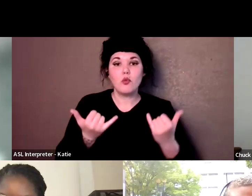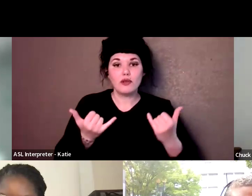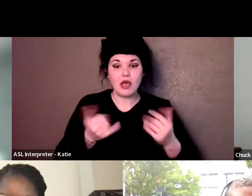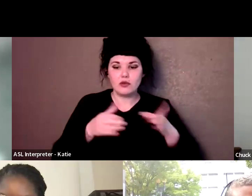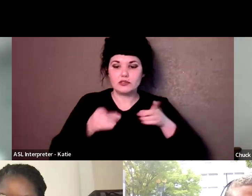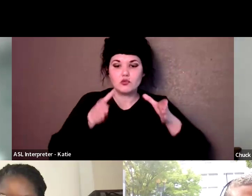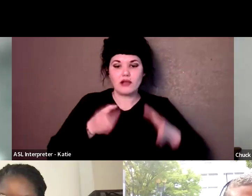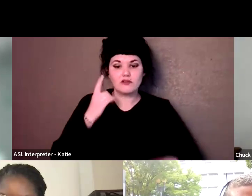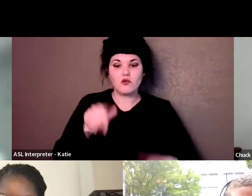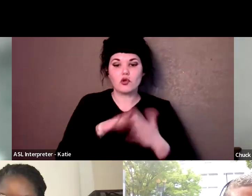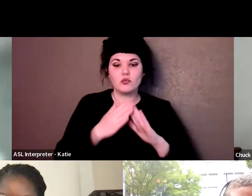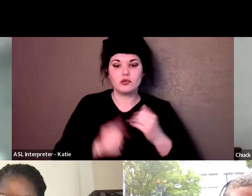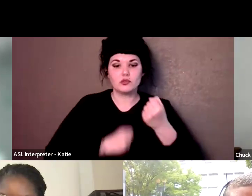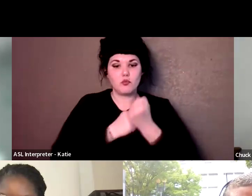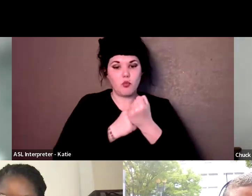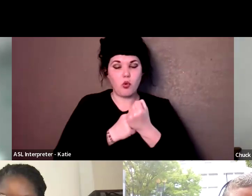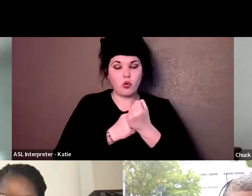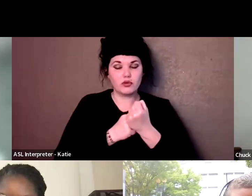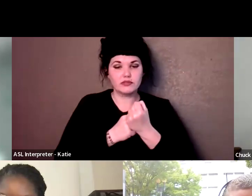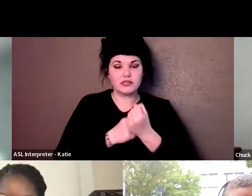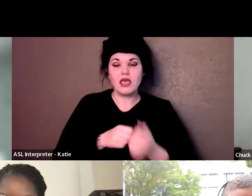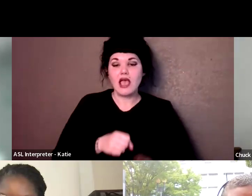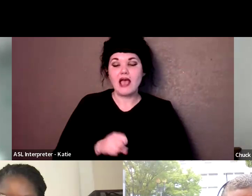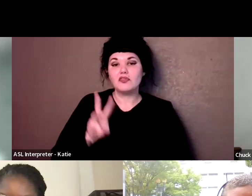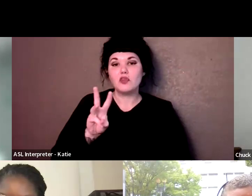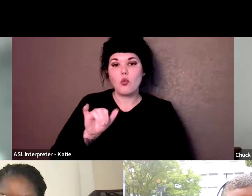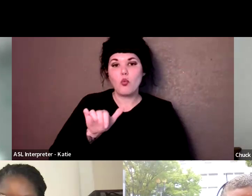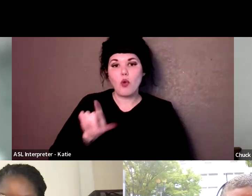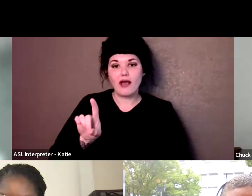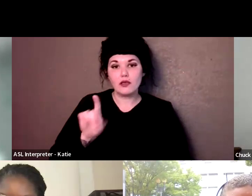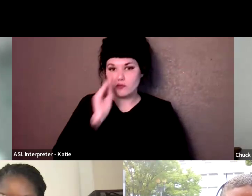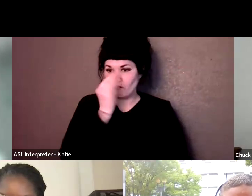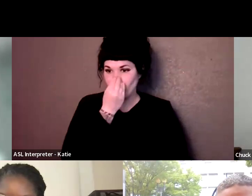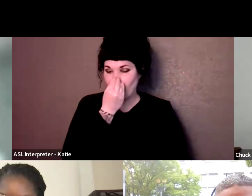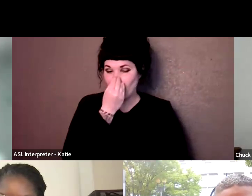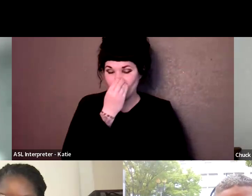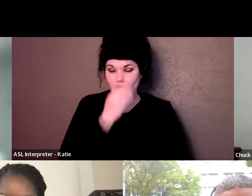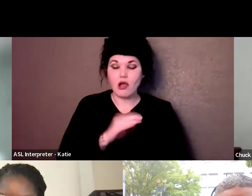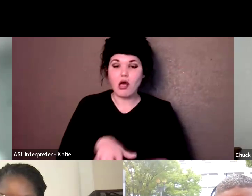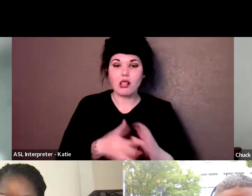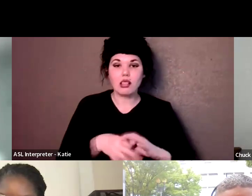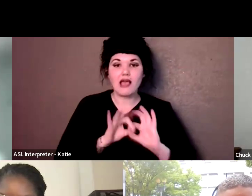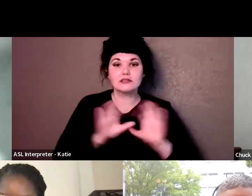at the Wildflower Alliance and they're doing great work and I cannot wait to hear more